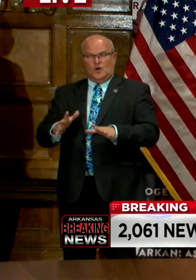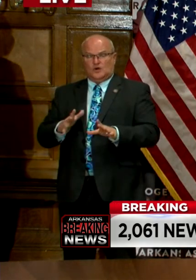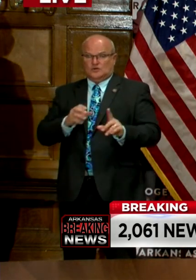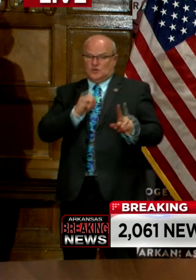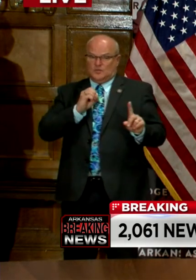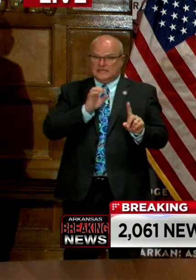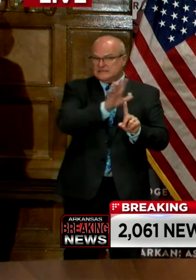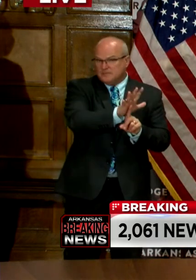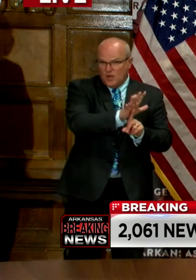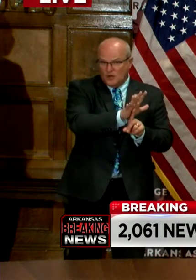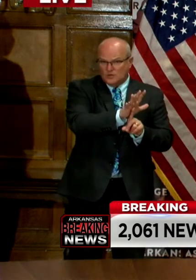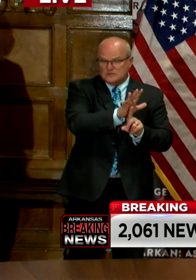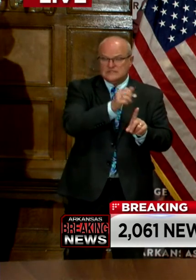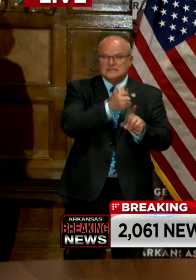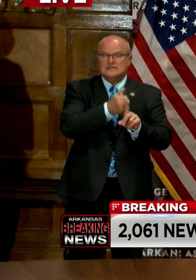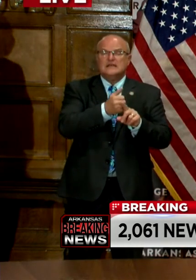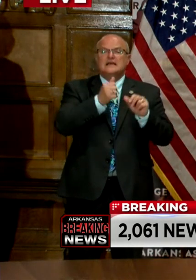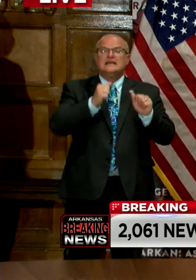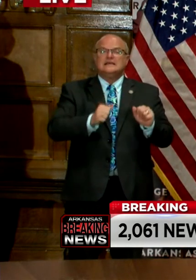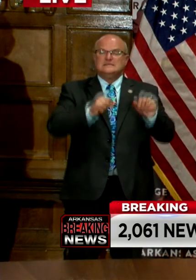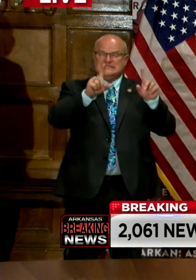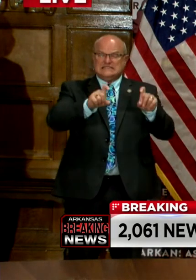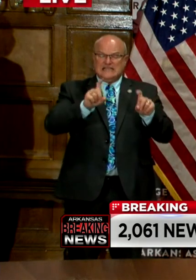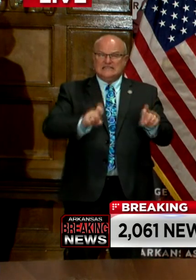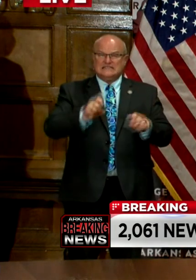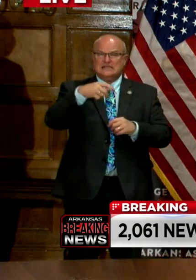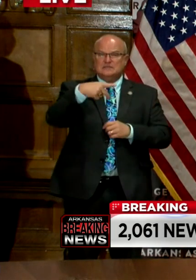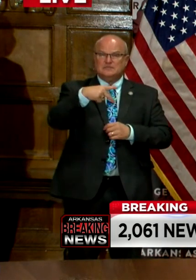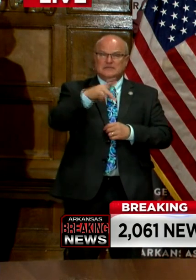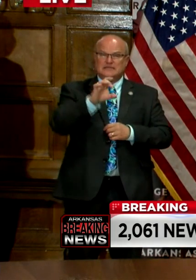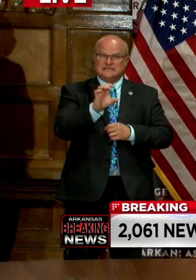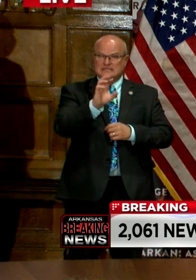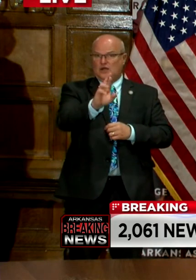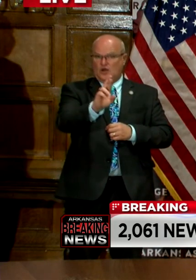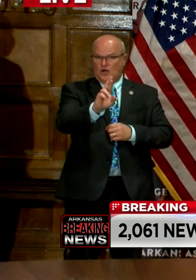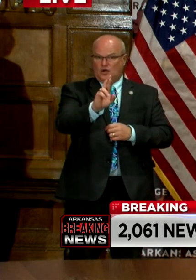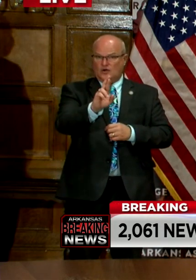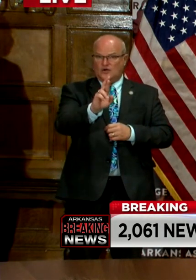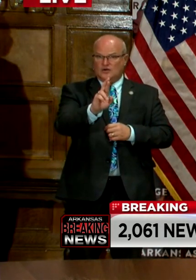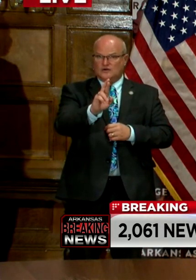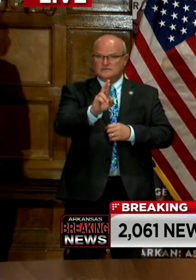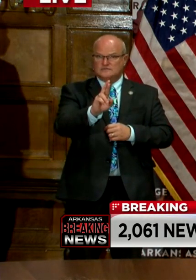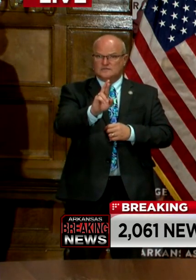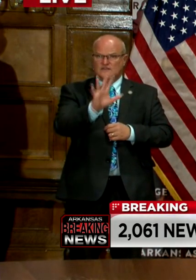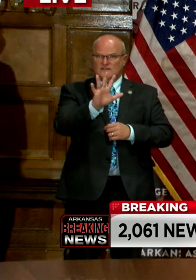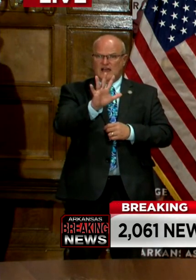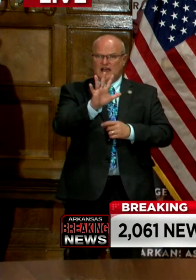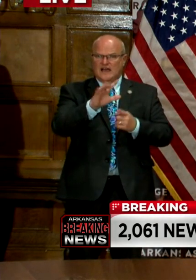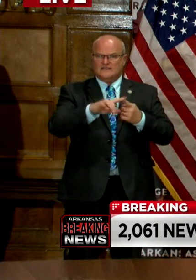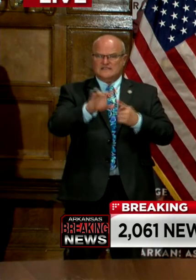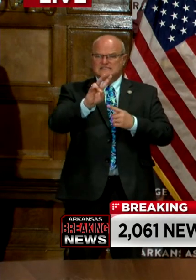CIRCUMSTANCES AS ENIEWM ENUMERATED ARE THAT FOR ESSENTIAL HEALTHCARE WORKERS WHO HAVE BEEN EXPOSED.